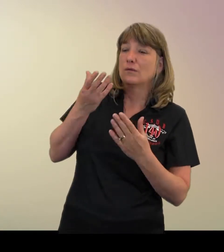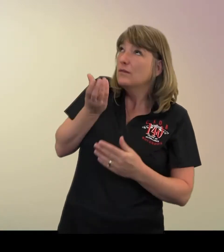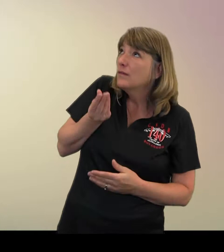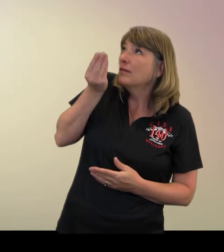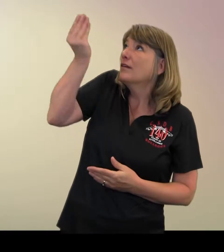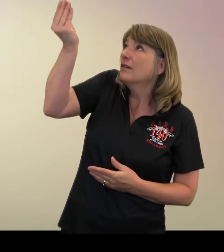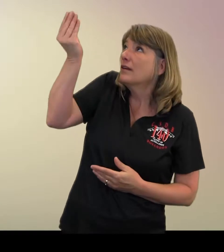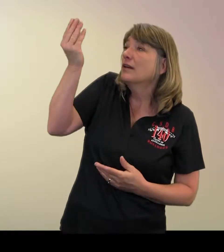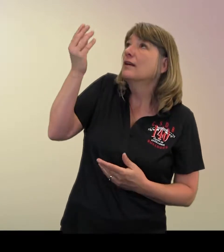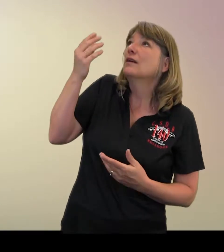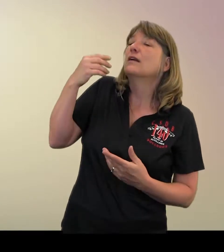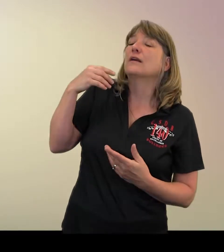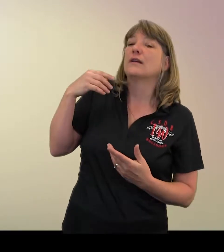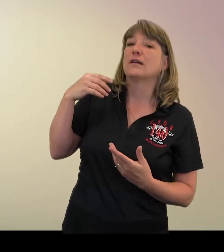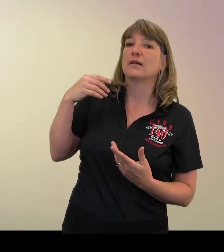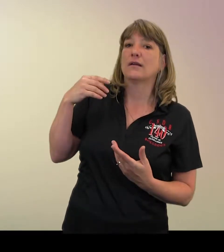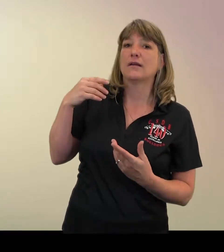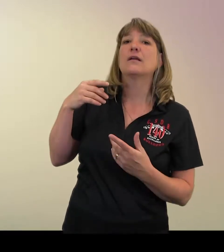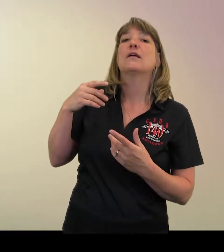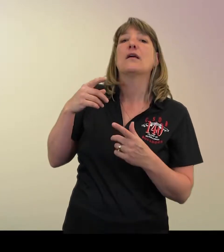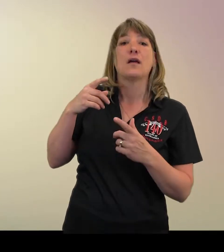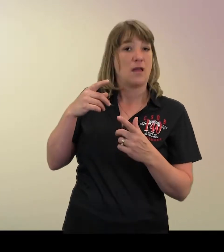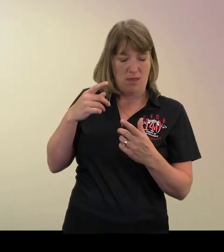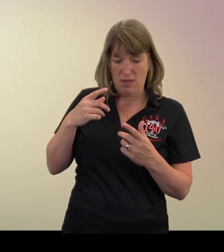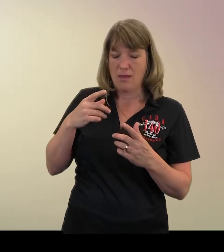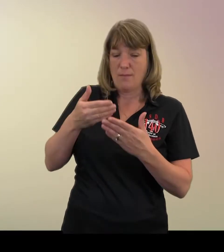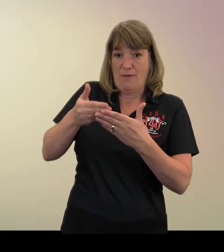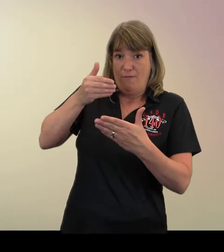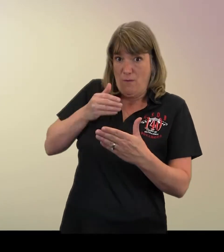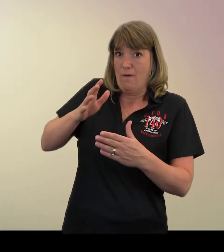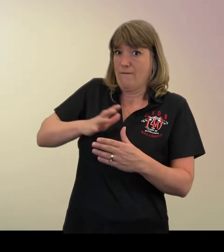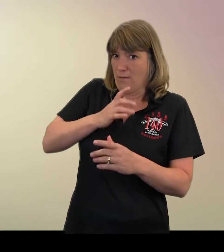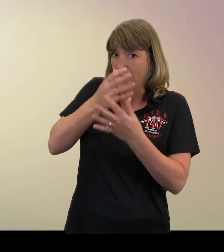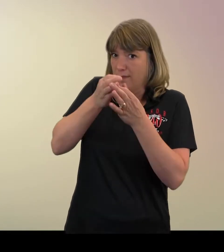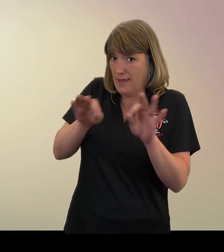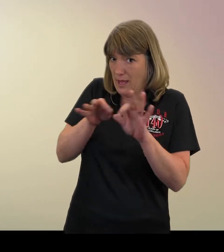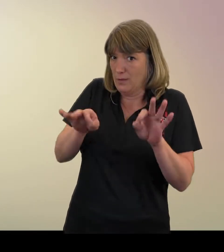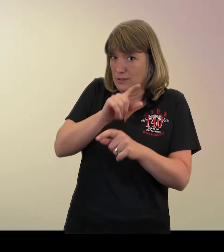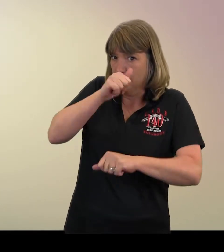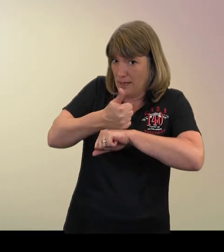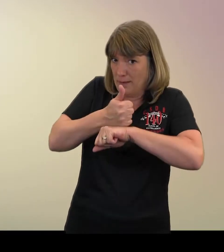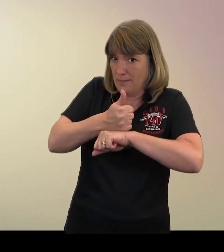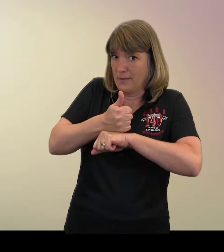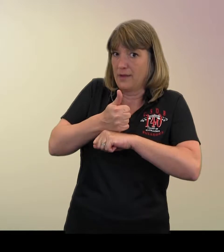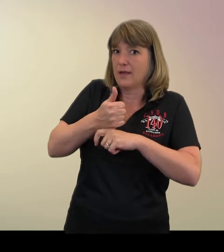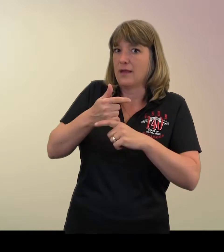to other people, before they have formal language to be able to try to engage other people